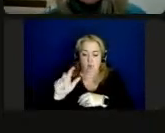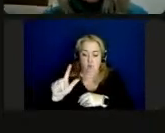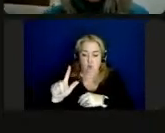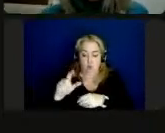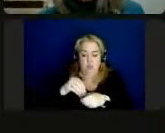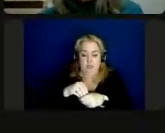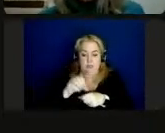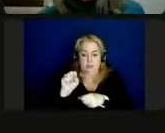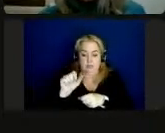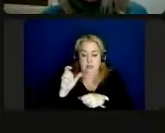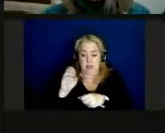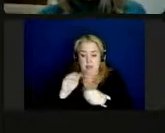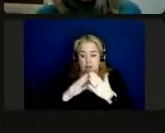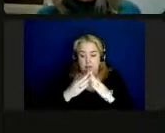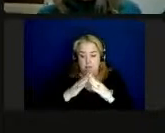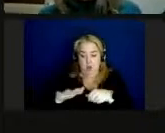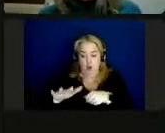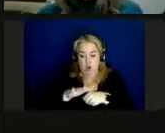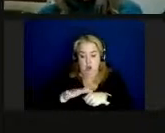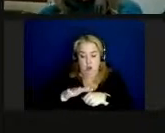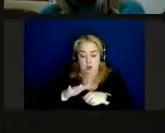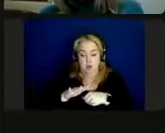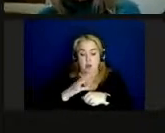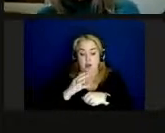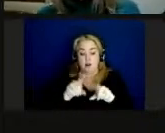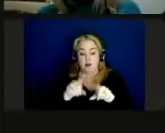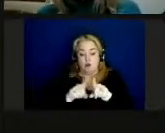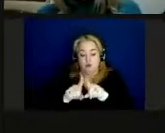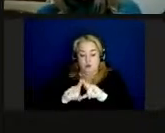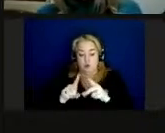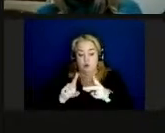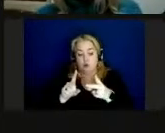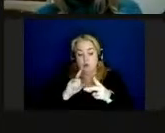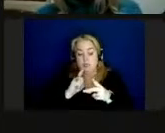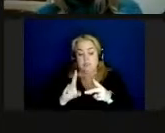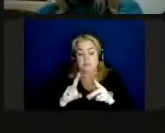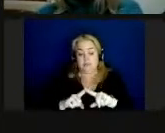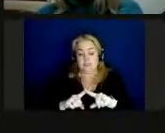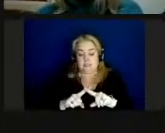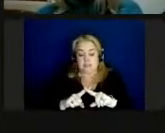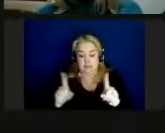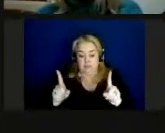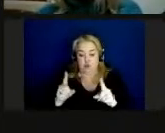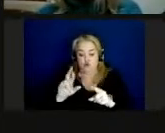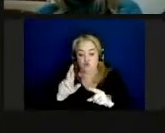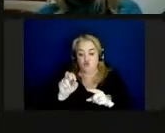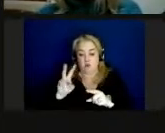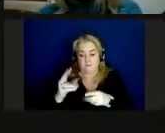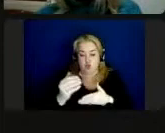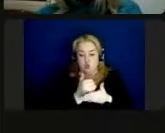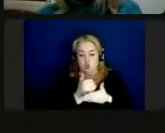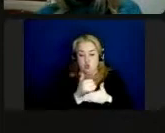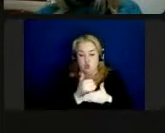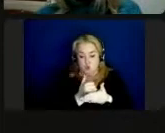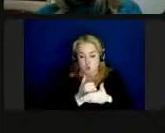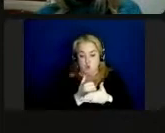WE'VE IN THE PAST SEVERAL YEARS ABOUT 8 PERCENT GROWTH IN